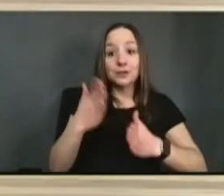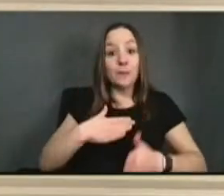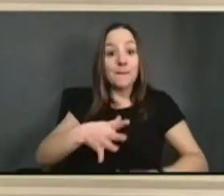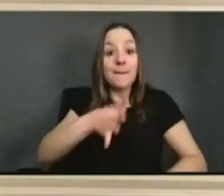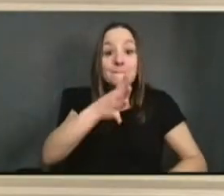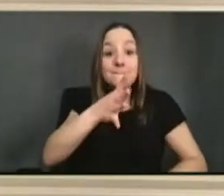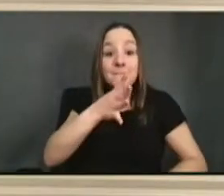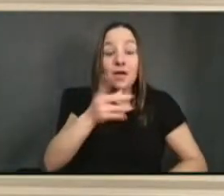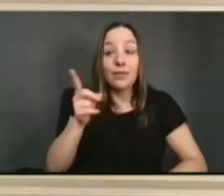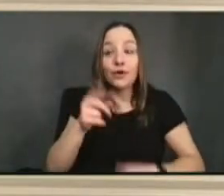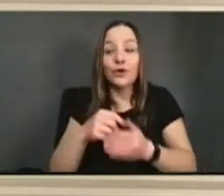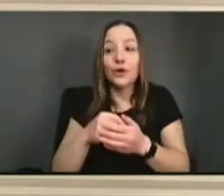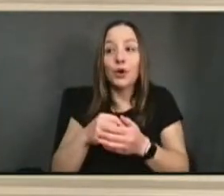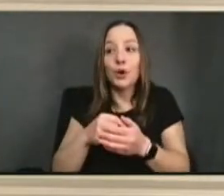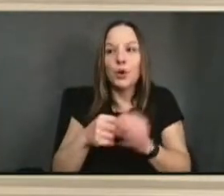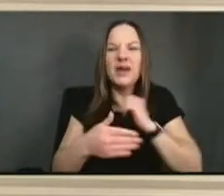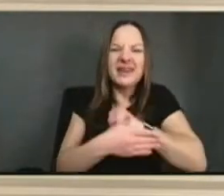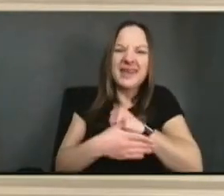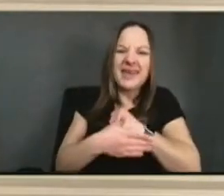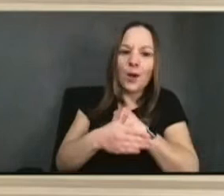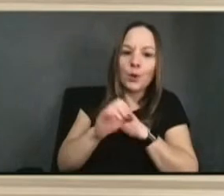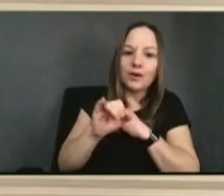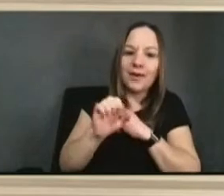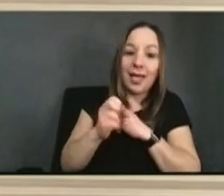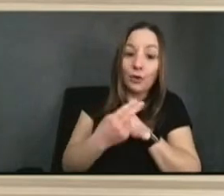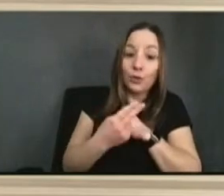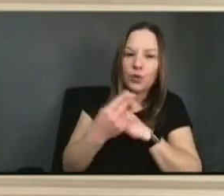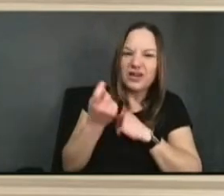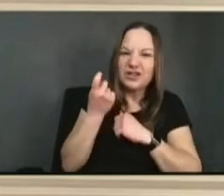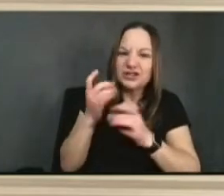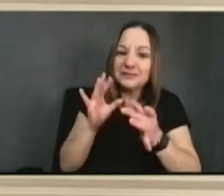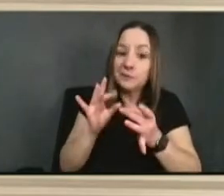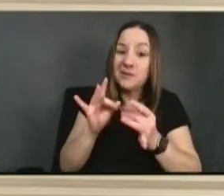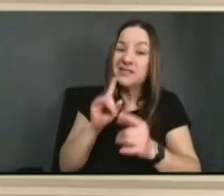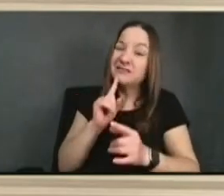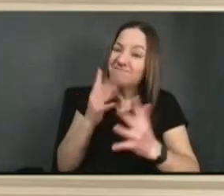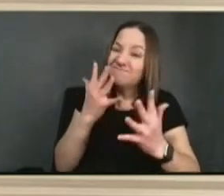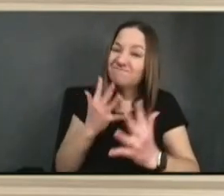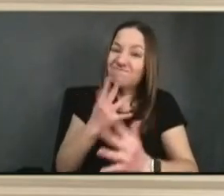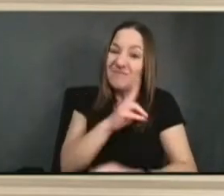university administrator. My mother who county executive average was just mentioning,